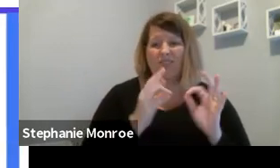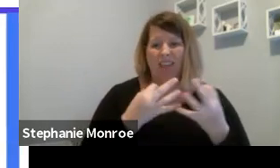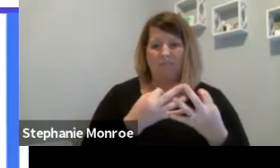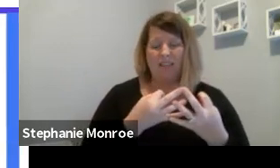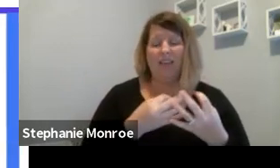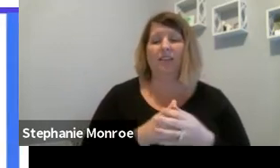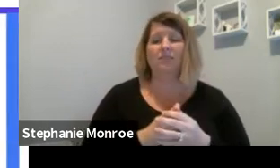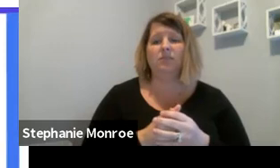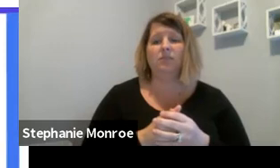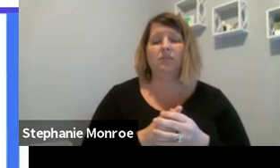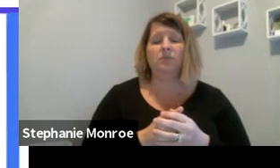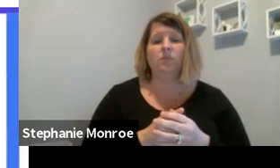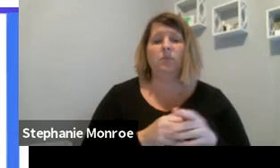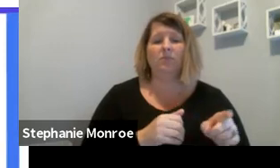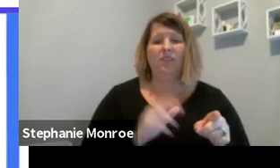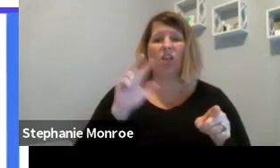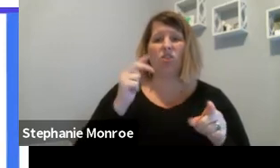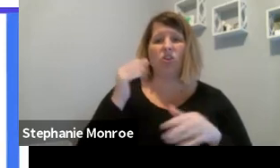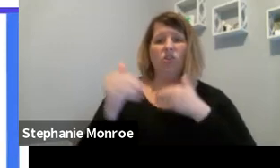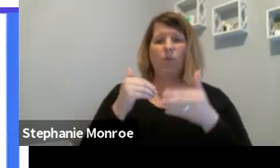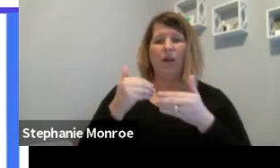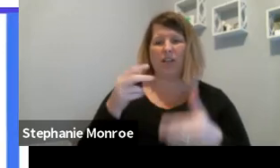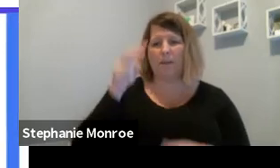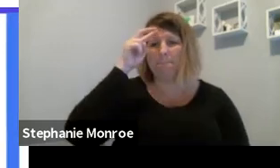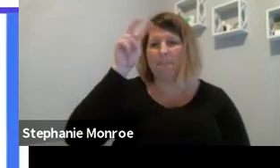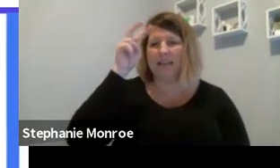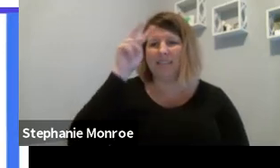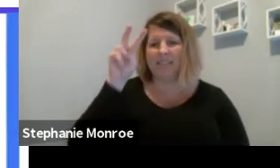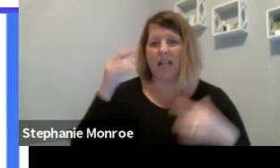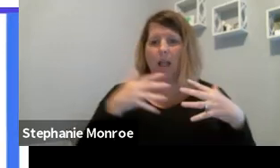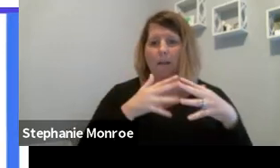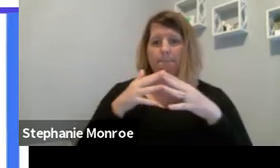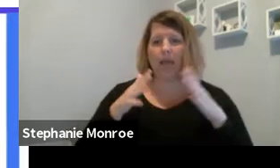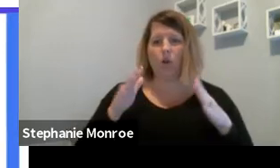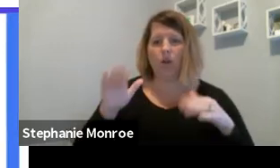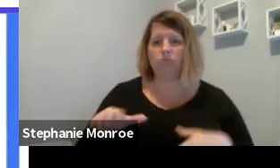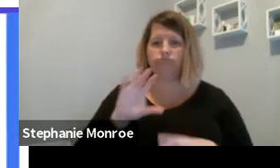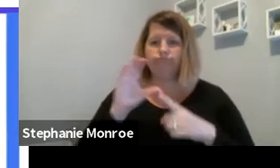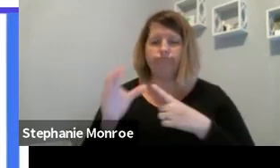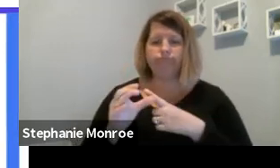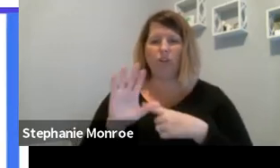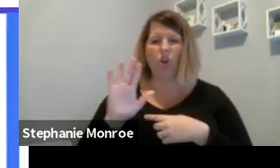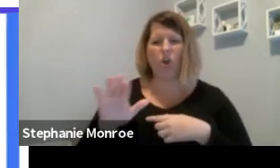A third generation Mexican-American, Susan's childhood was shattered from the very beginning.